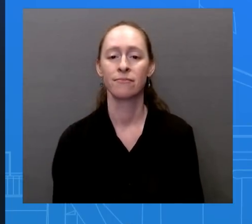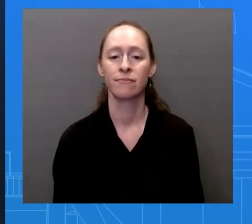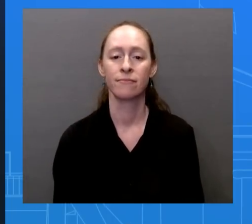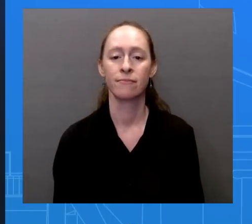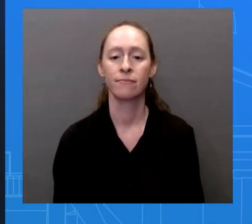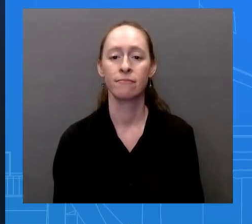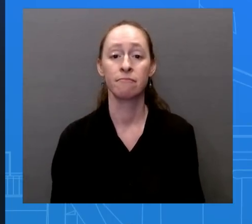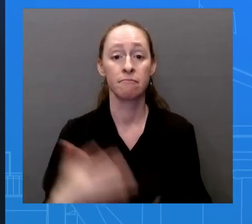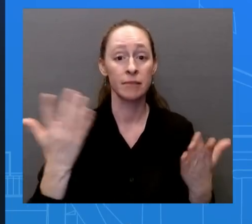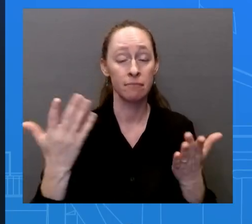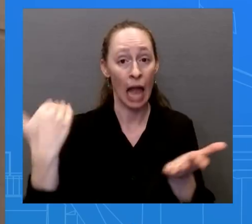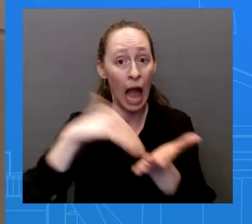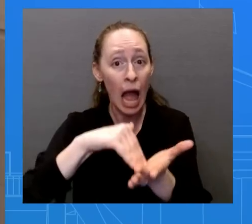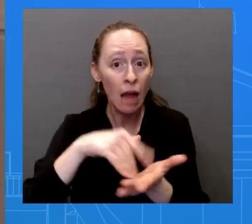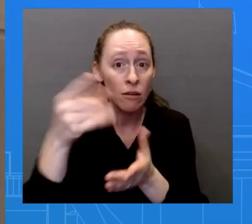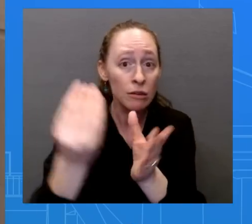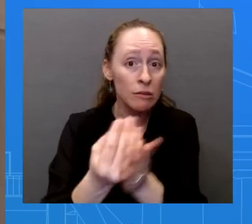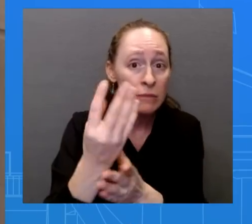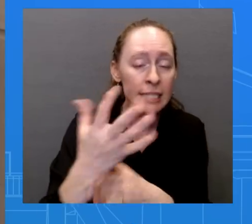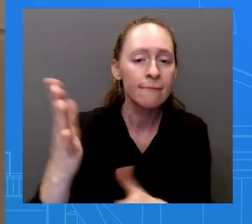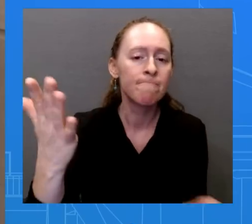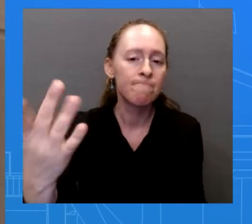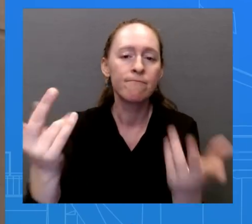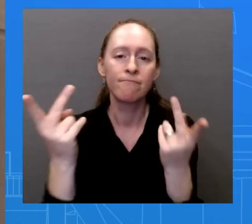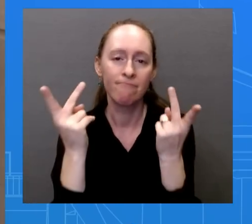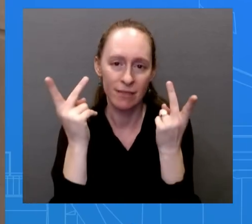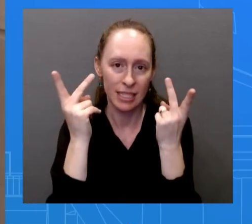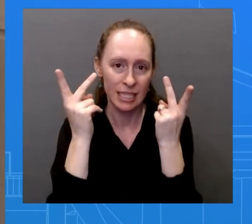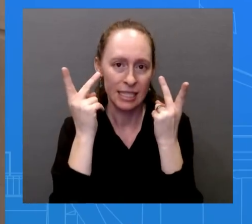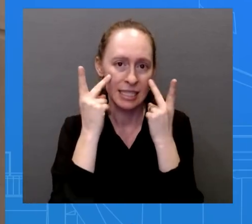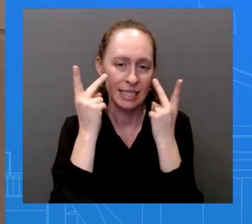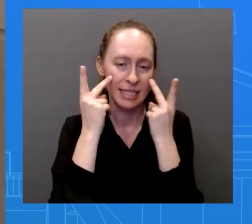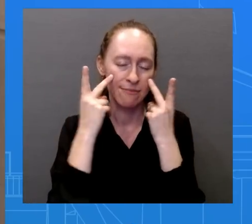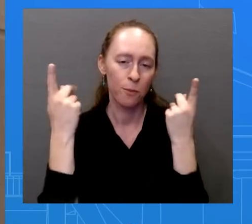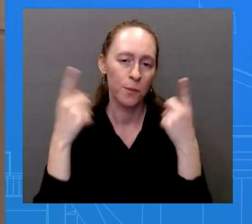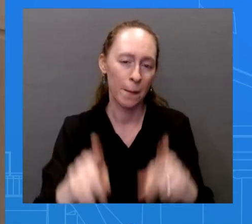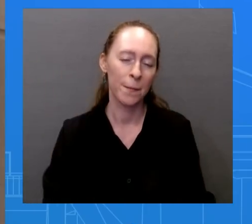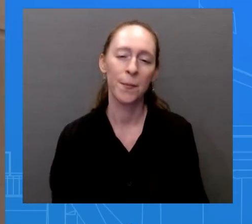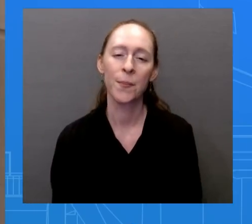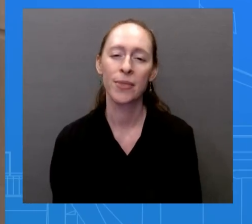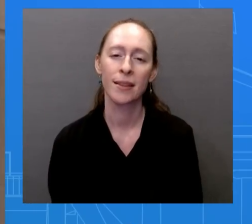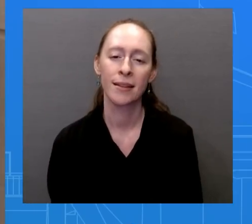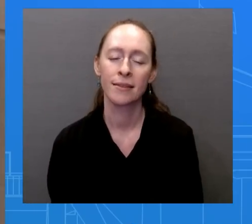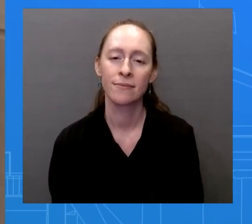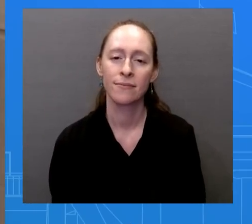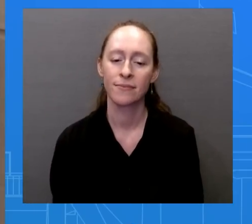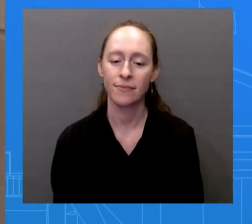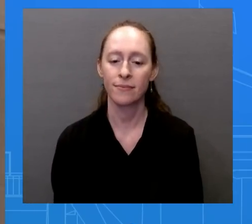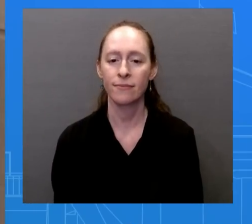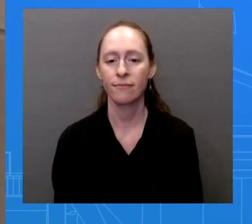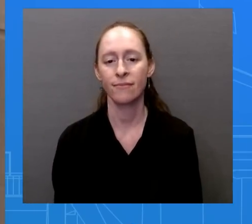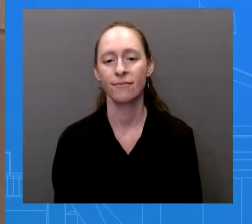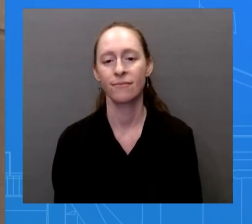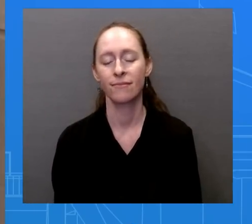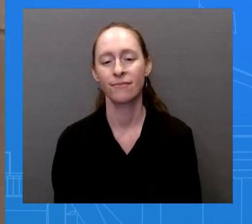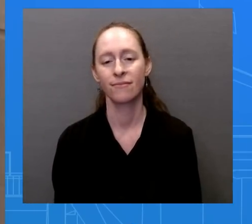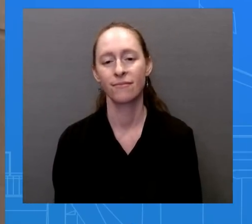The Press: And lastly, President Biden did tell "60 Minutes" that he thought the pandemic was over. Do you share that assessment?